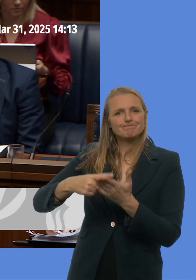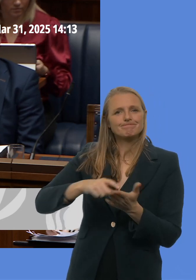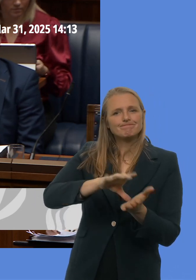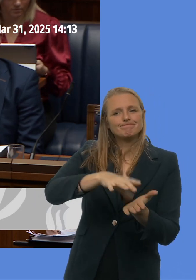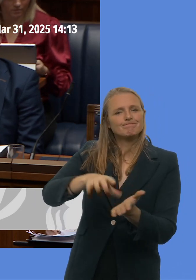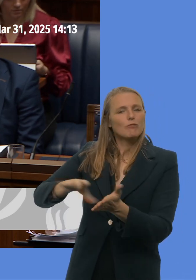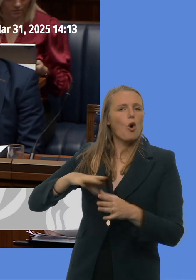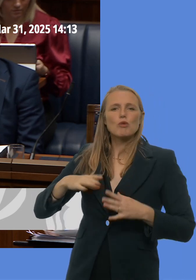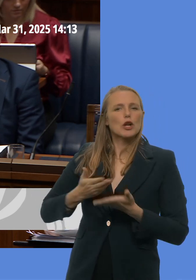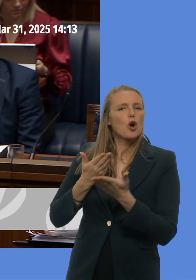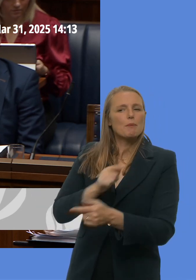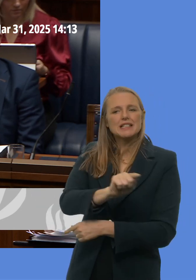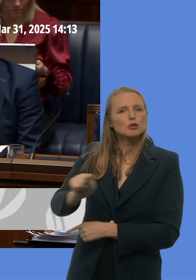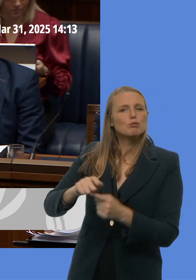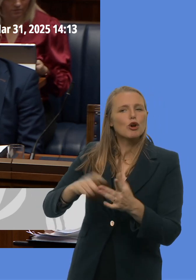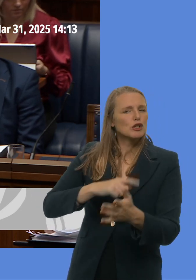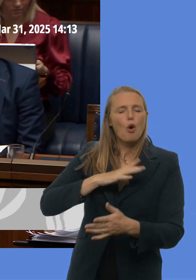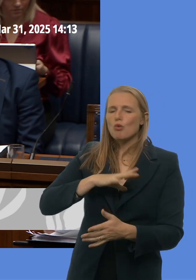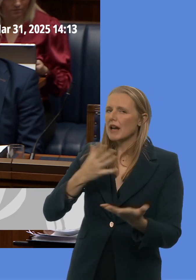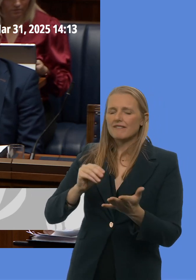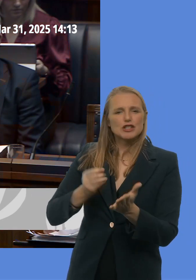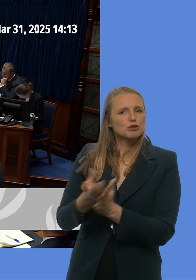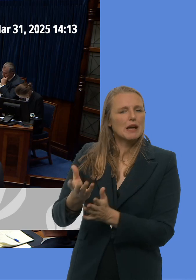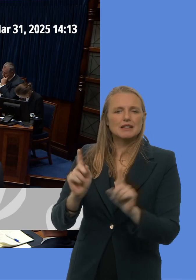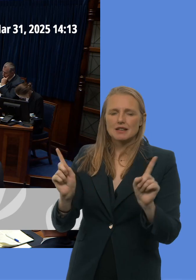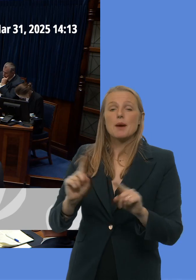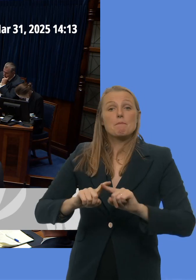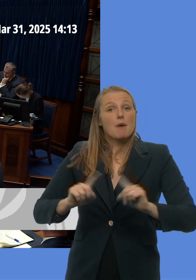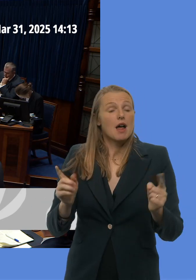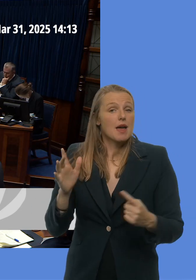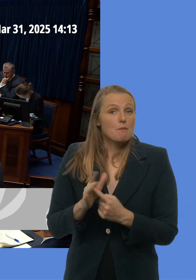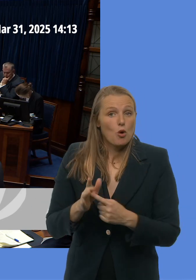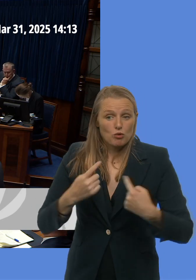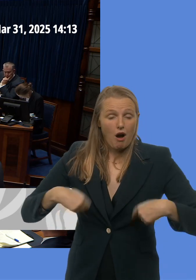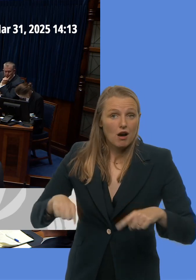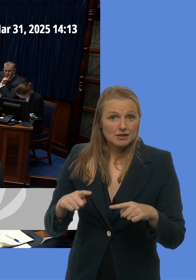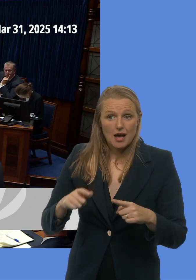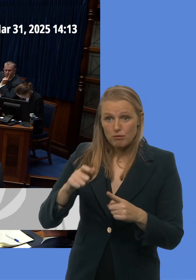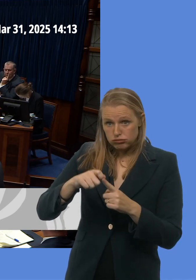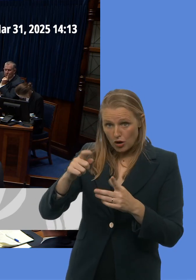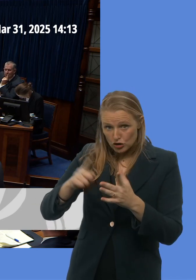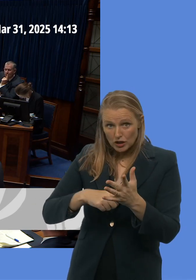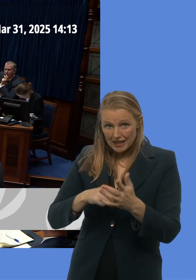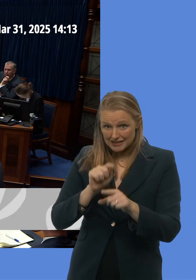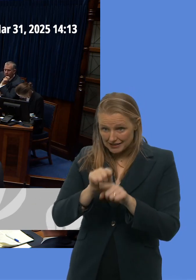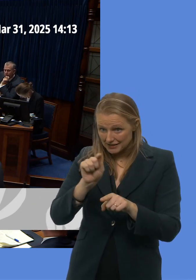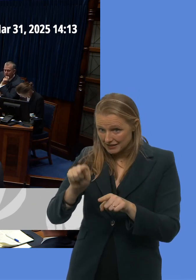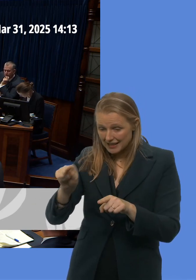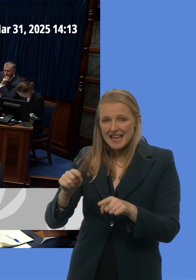but as I said in response to the previous question, it is really important to us that those projects start to come in on time and on budget.